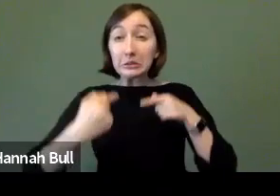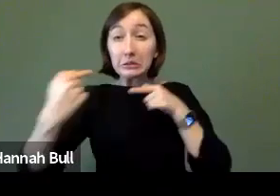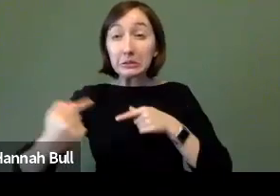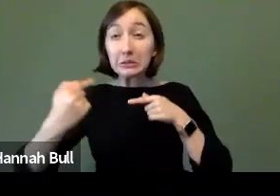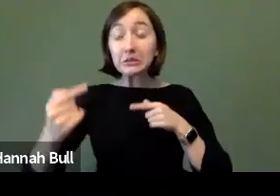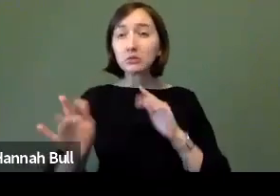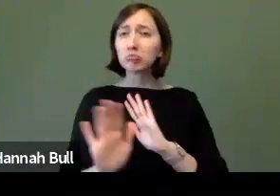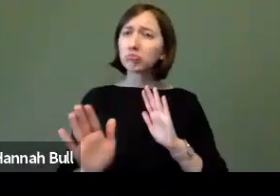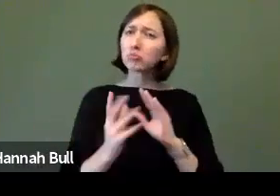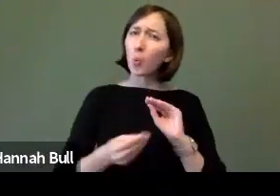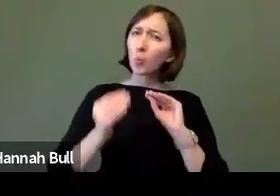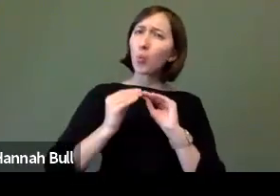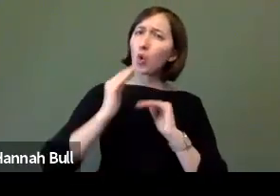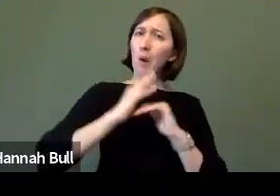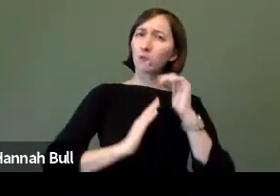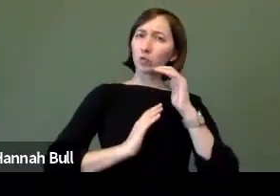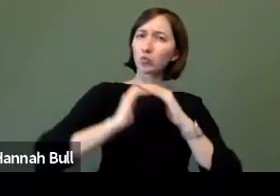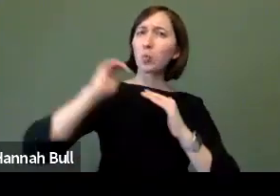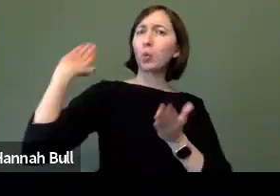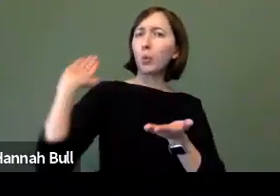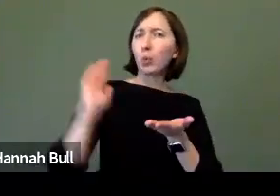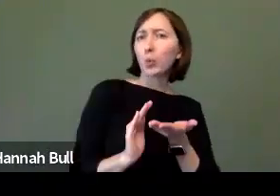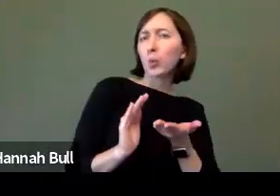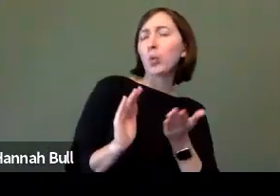when I needed it during the pandemic.